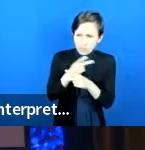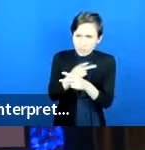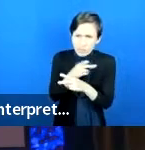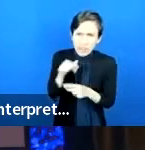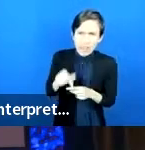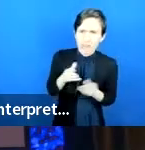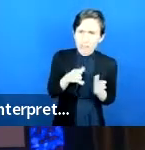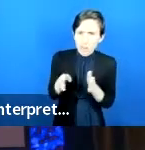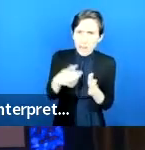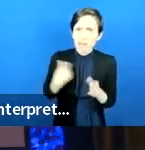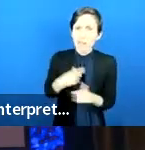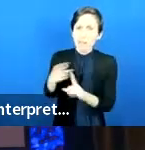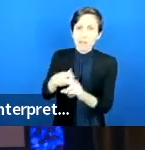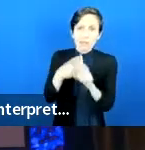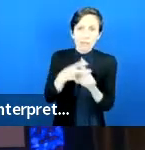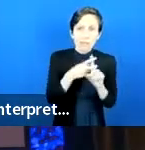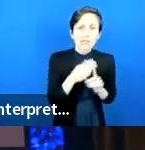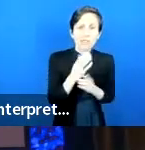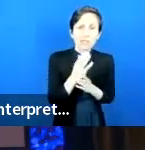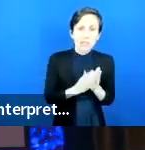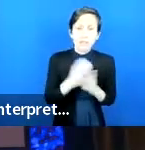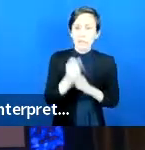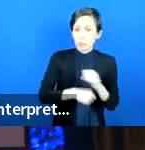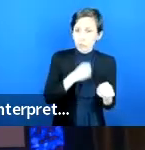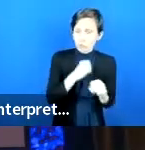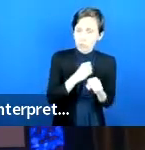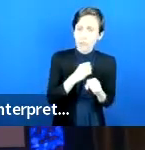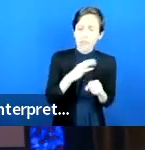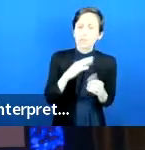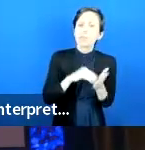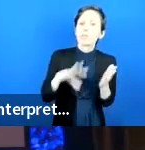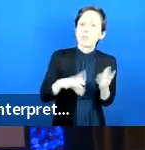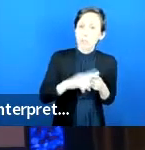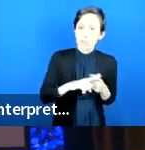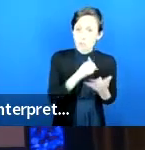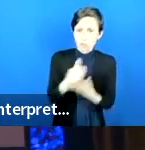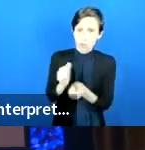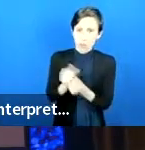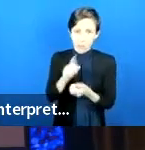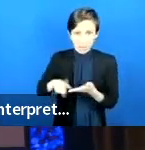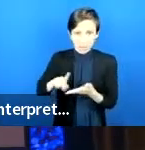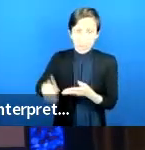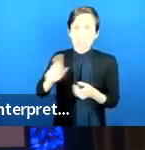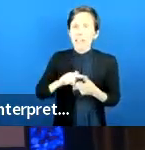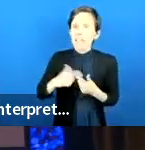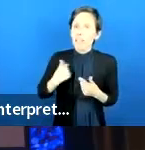we recruited some Europe students to assist us with the research. And then we also reached out to two institutions